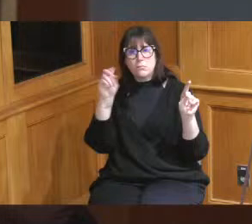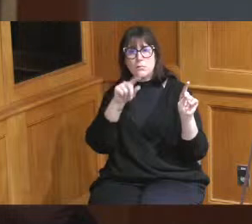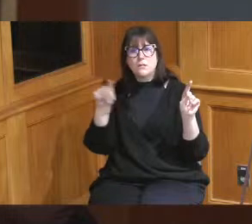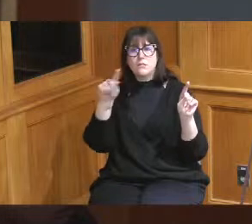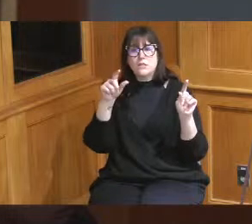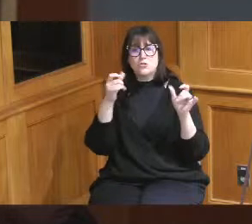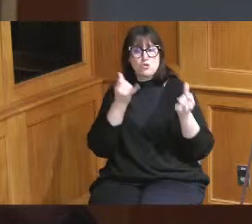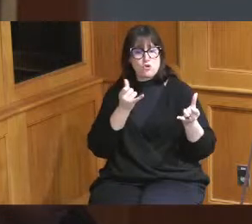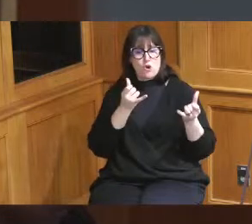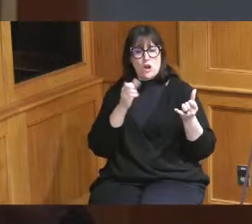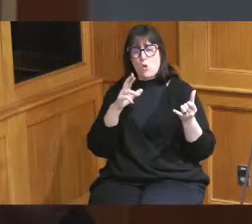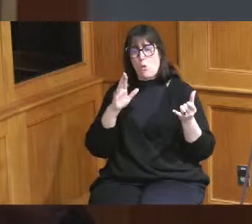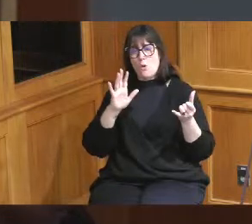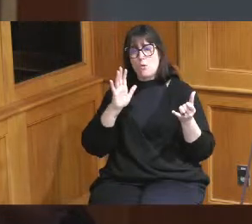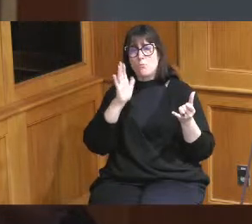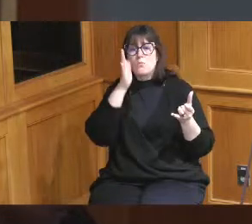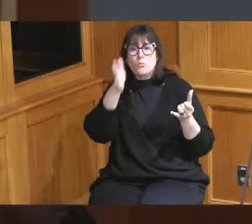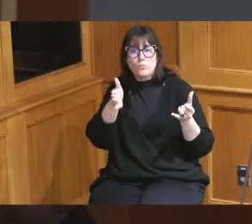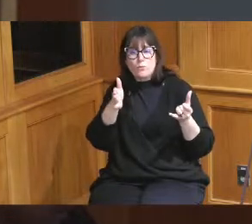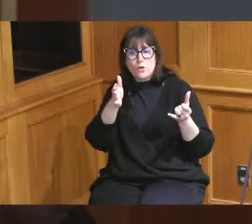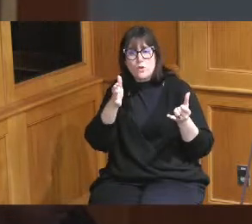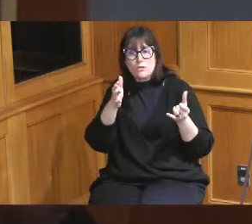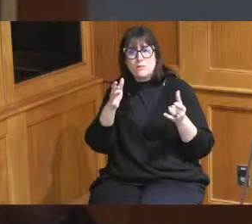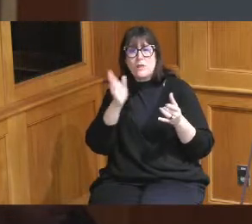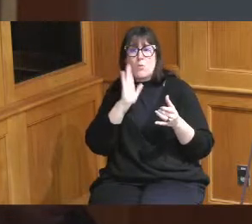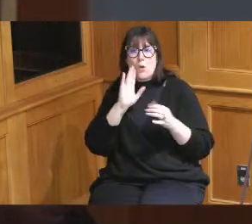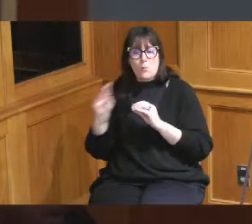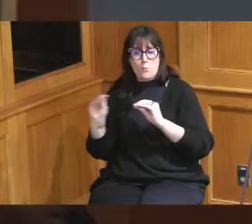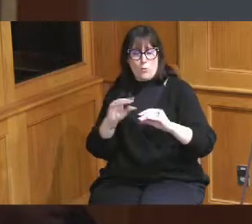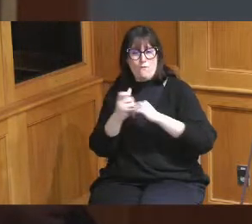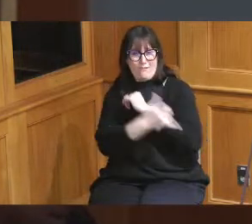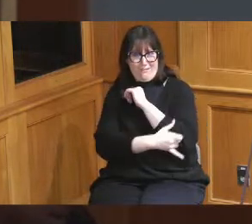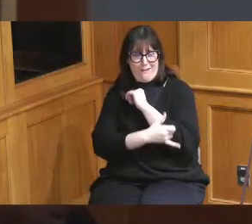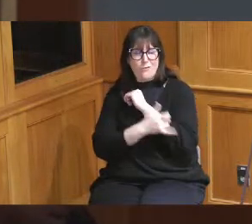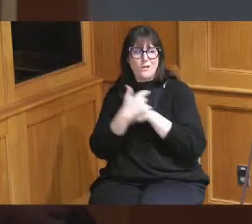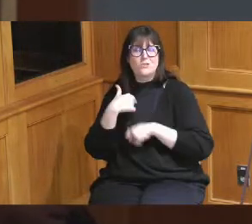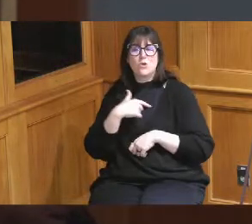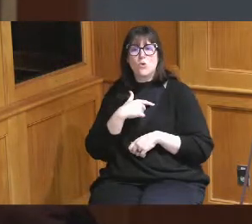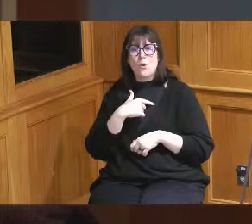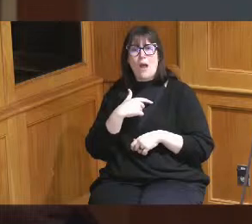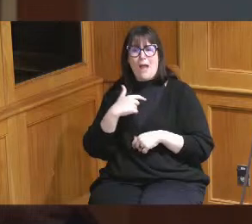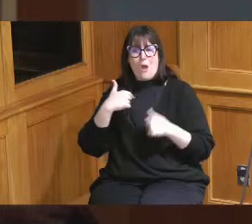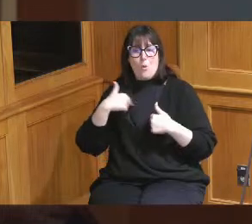any residents moving into the county so again even something as simple as that so I'm very cognizant